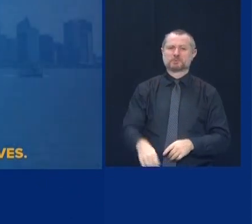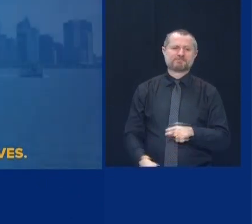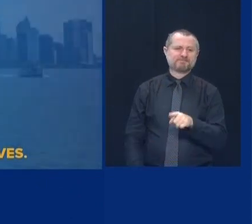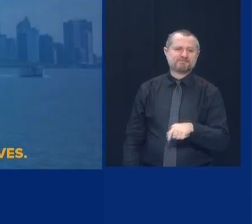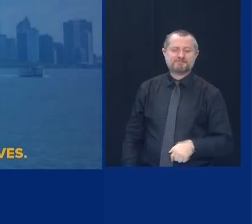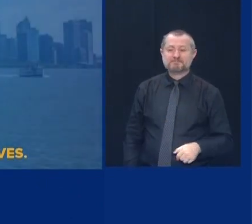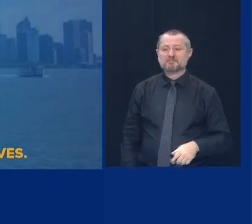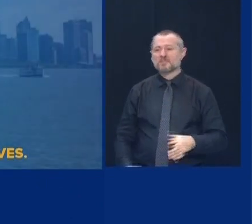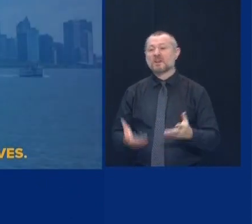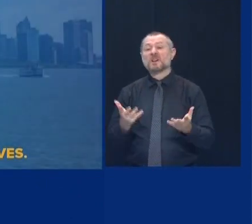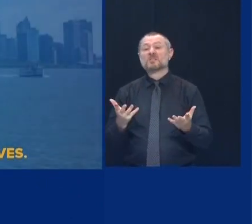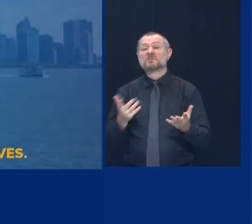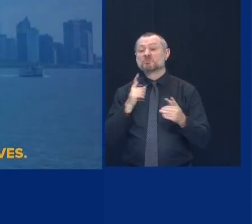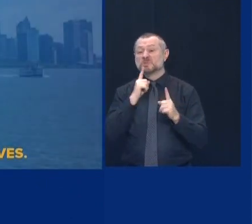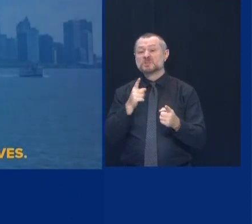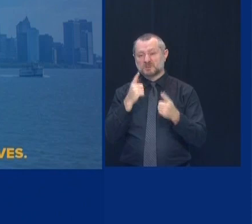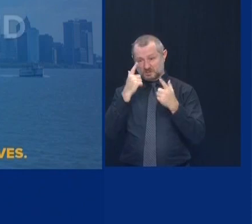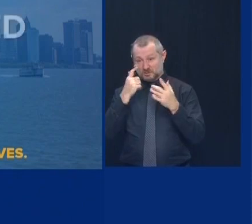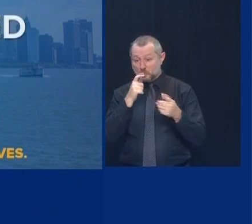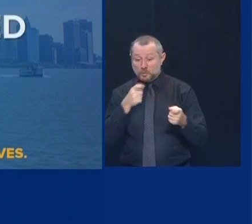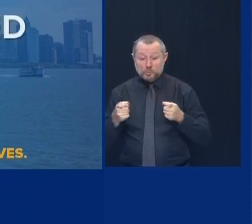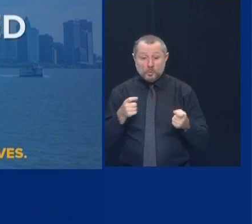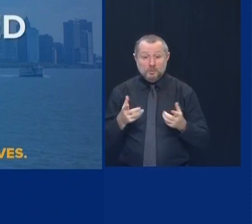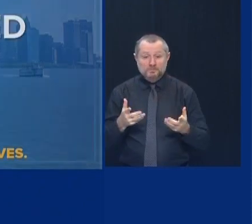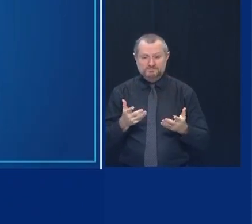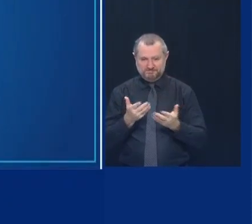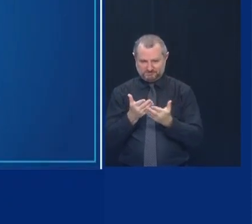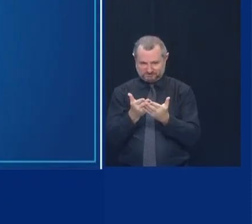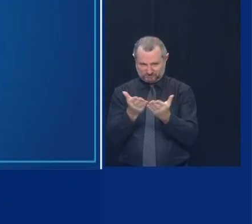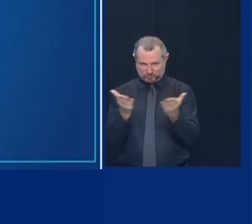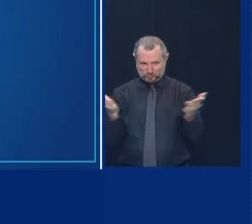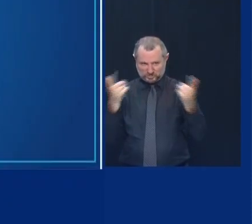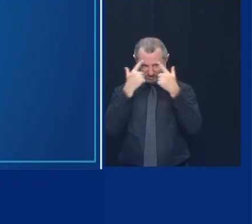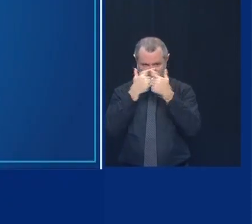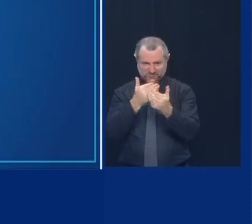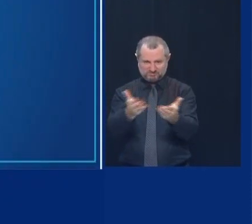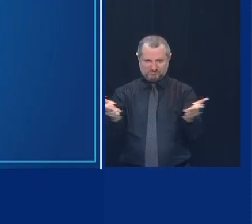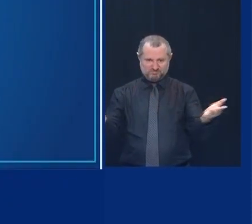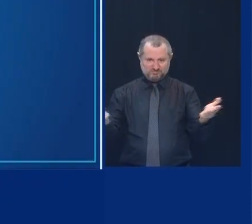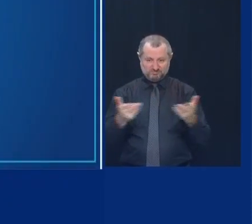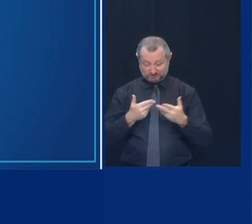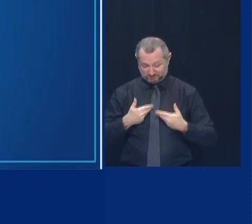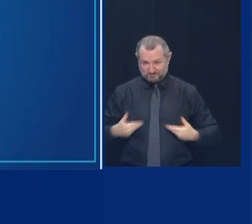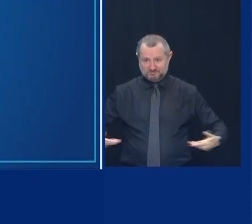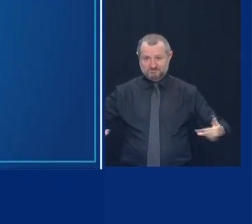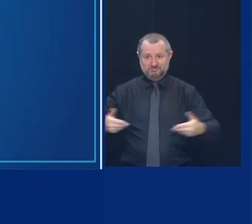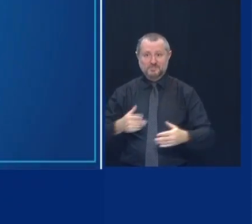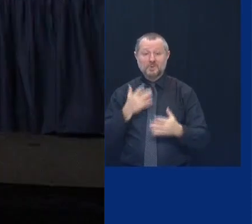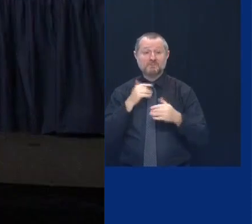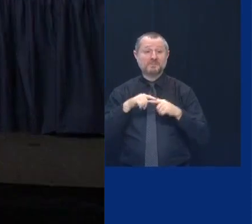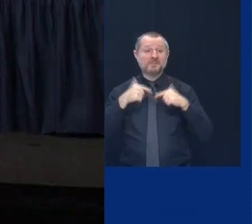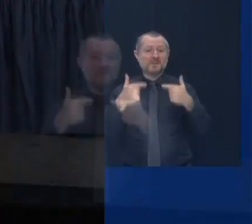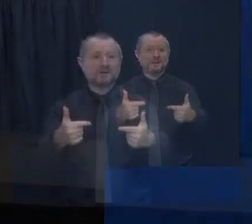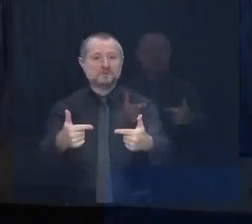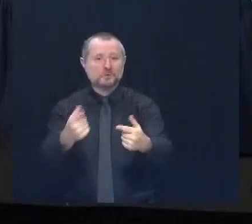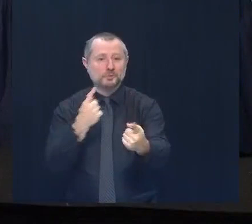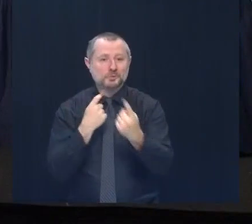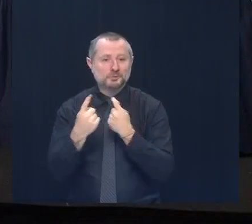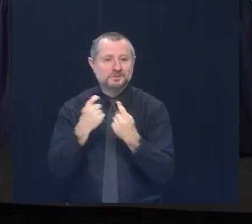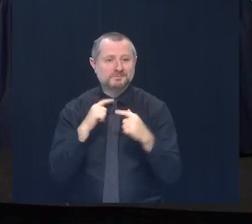THAT COULD VERY EASILY HAPPEN IF WE ARE IRRESPONSIBLE.